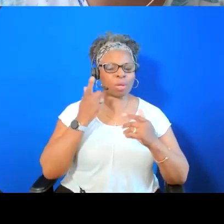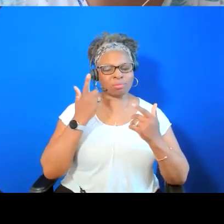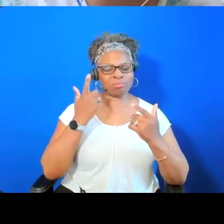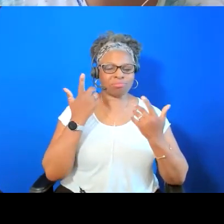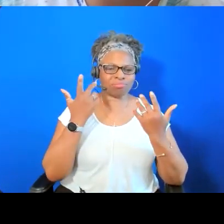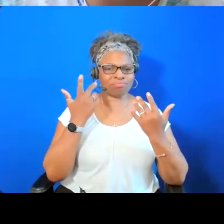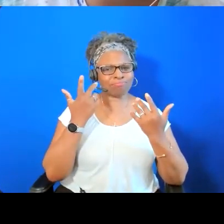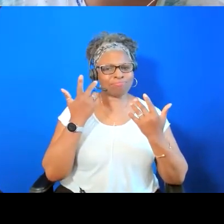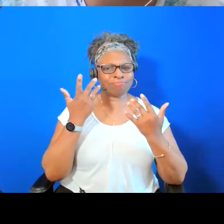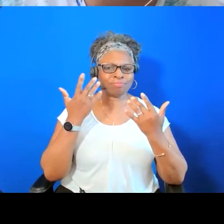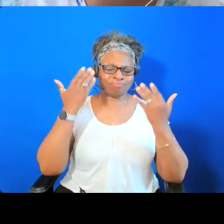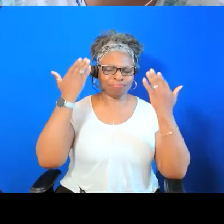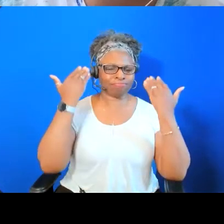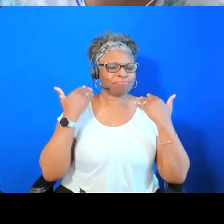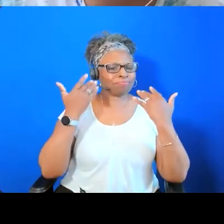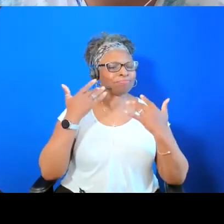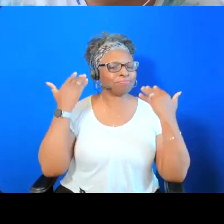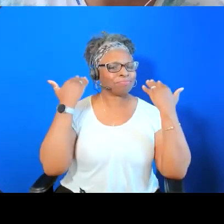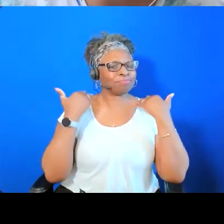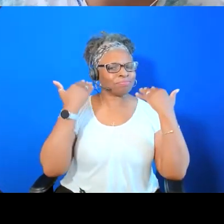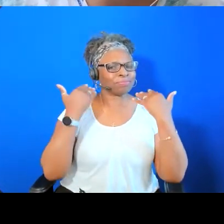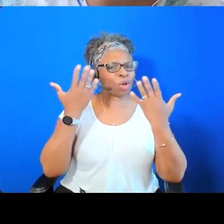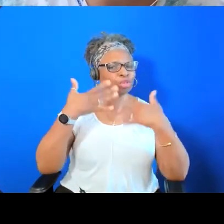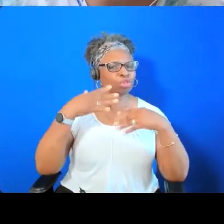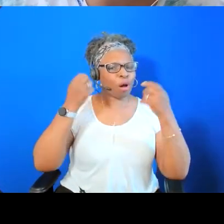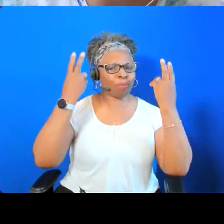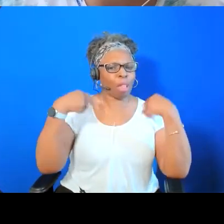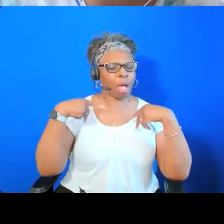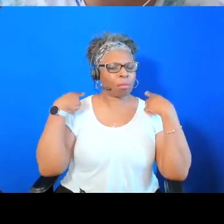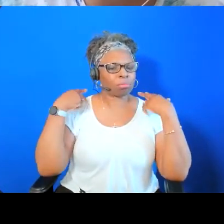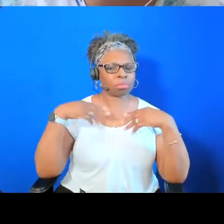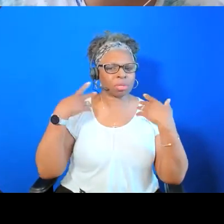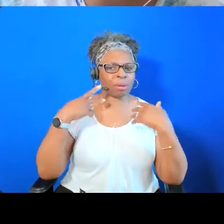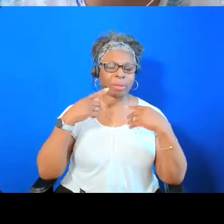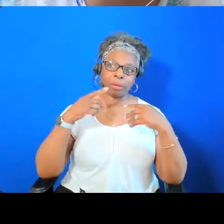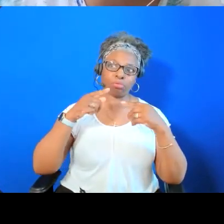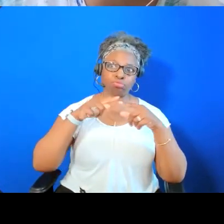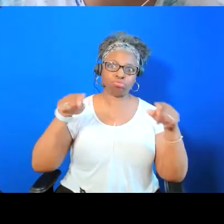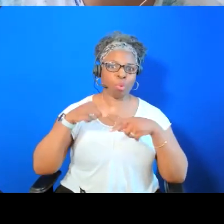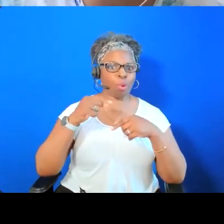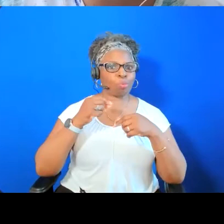semi length dark blonde hair and I'm in a white room, which looks like an office